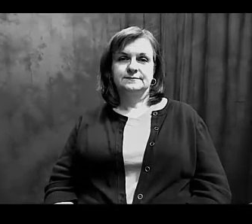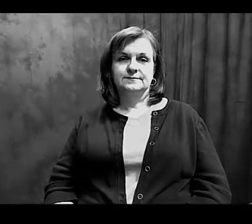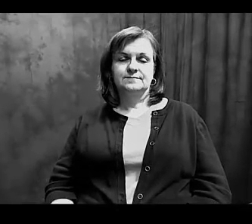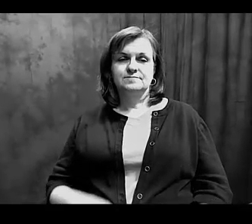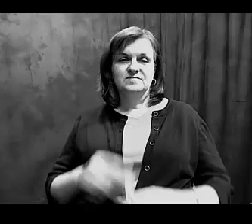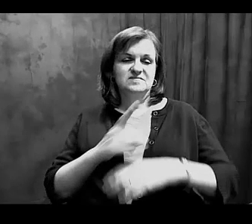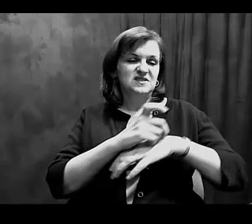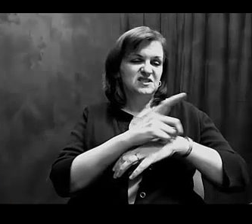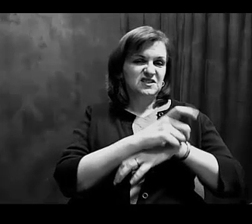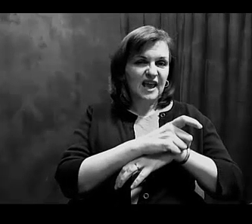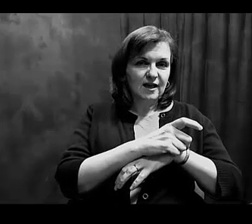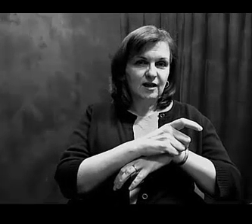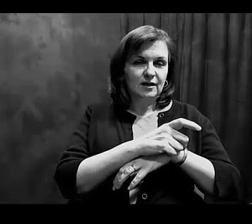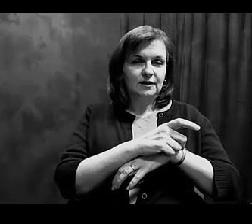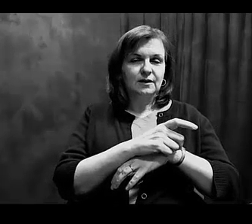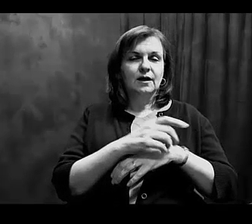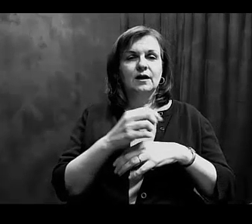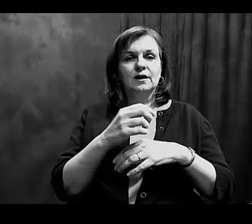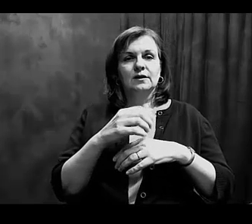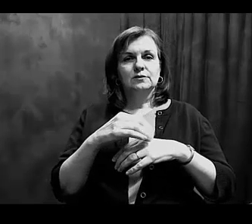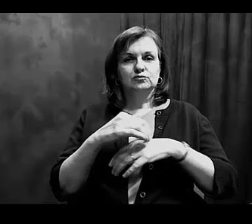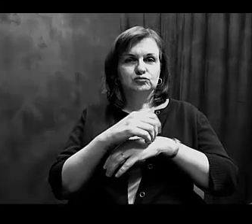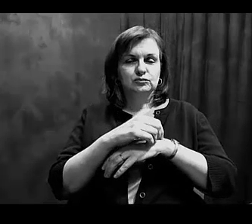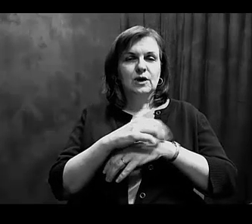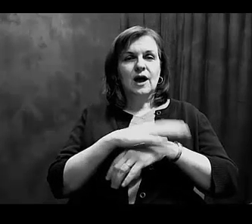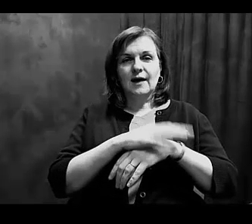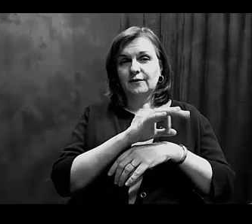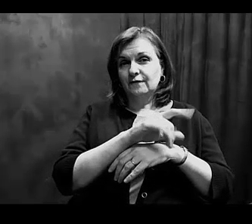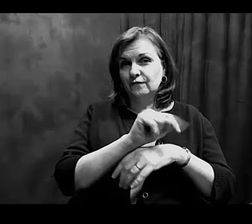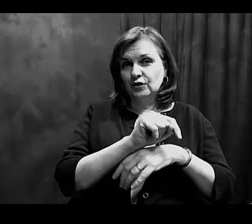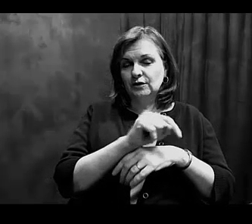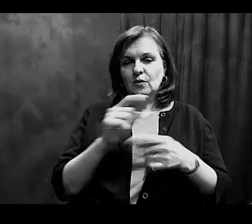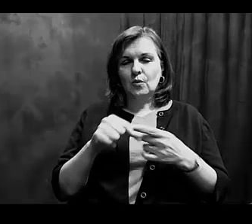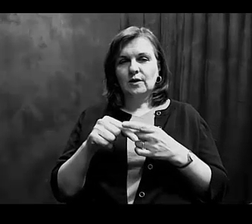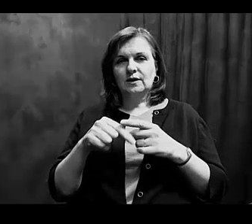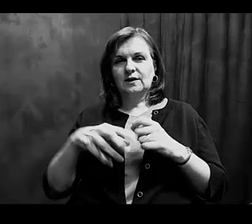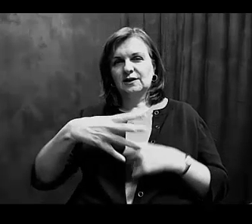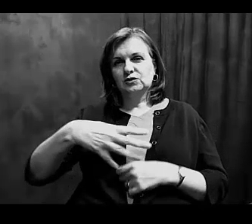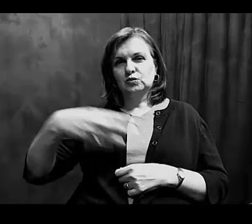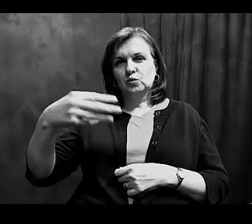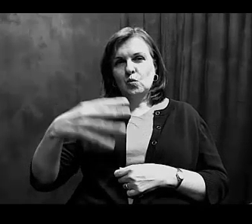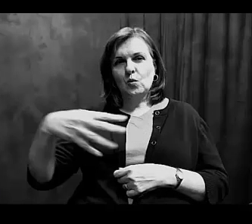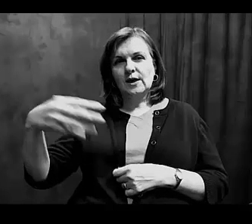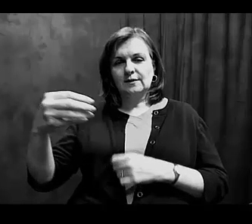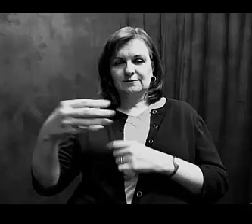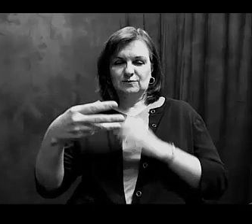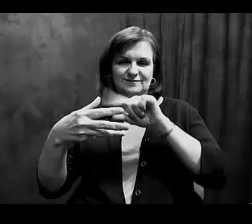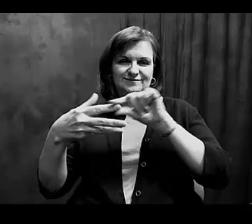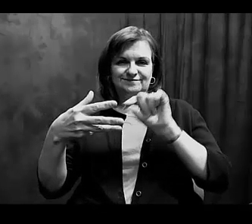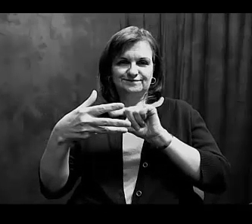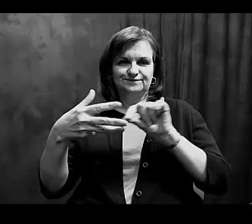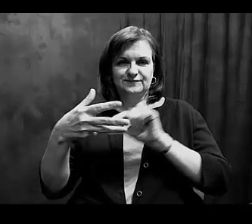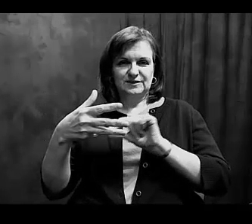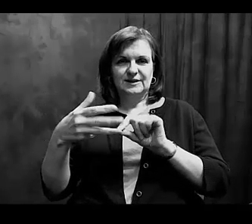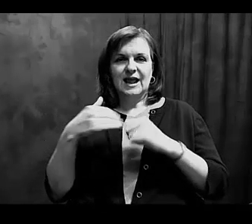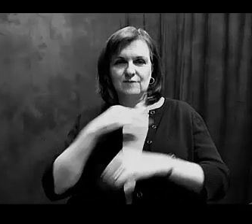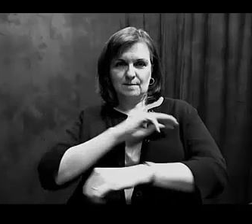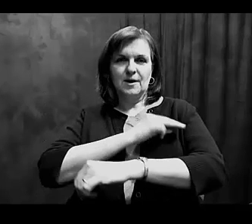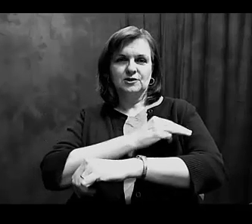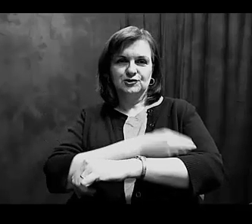so whether you're a snail crawling around on your foot like this -- whether or not you have tentacles for feet they're still very muscular